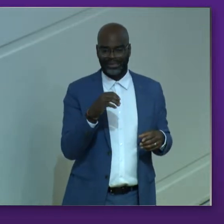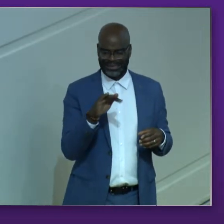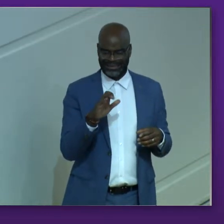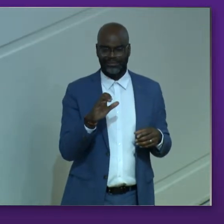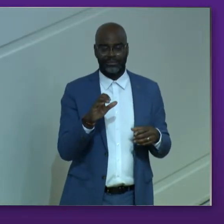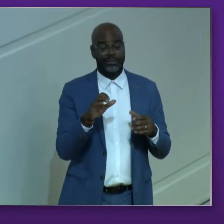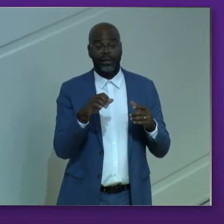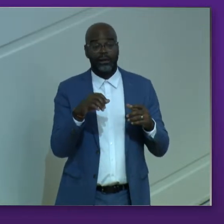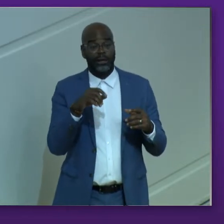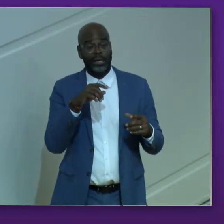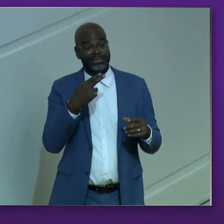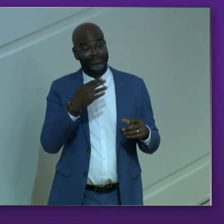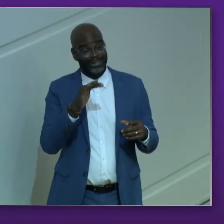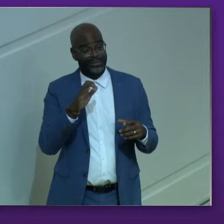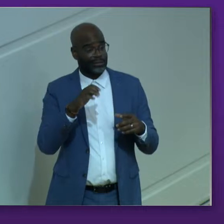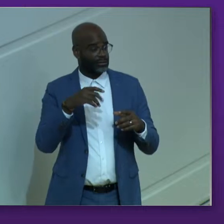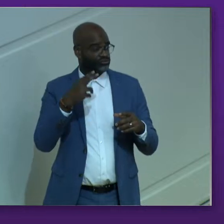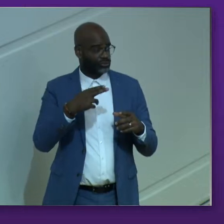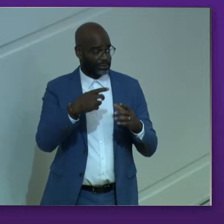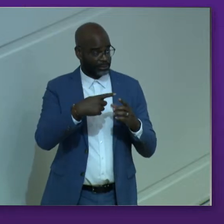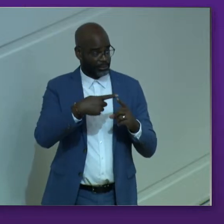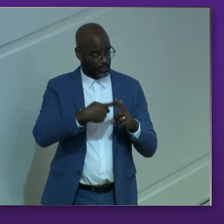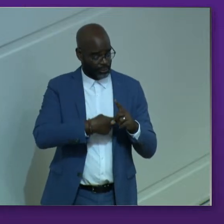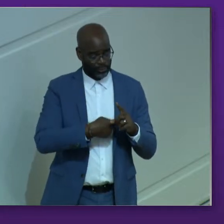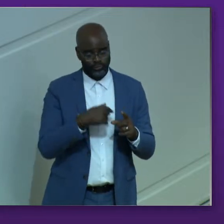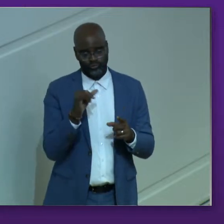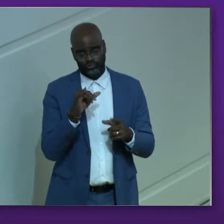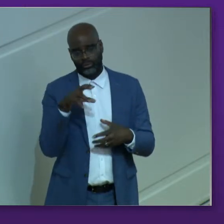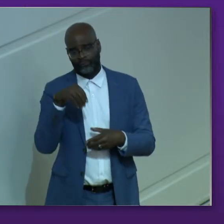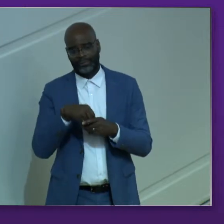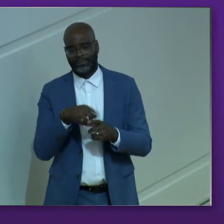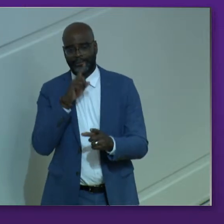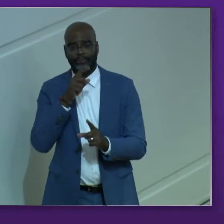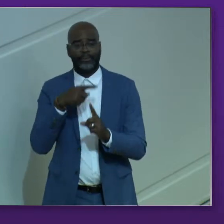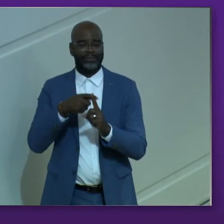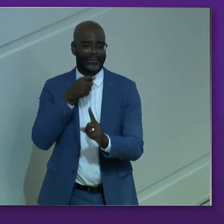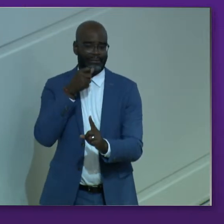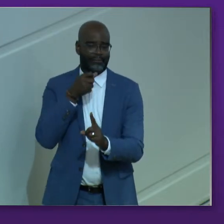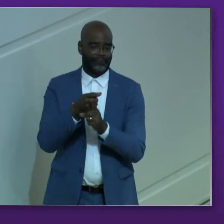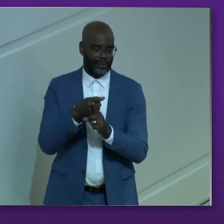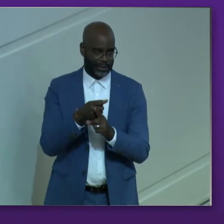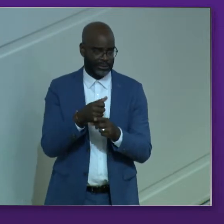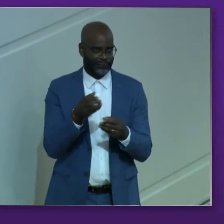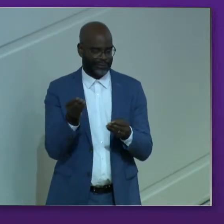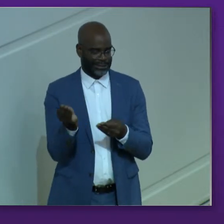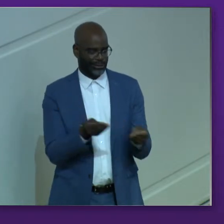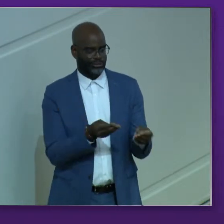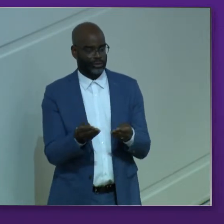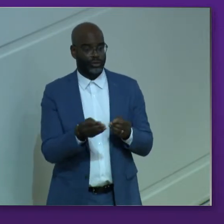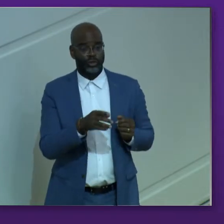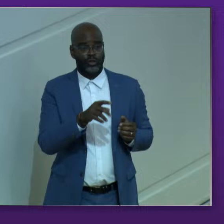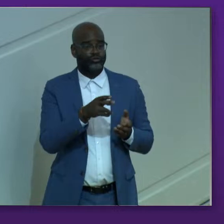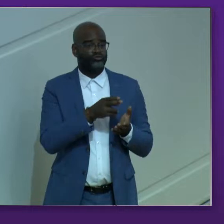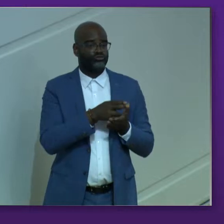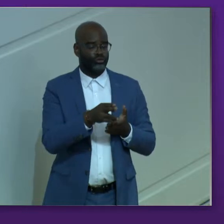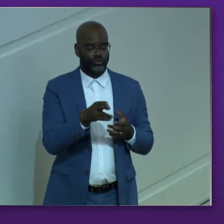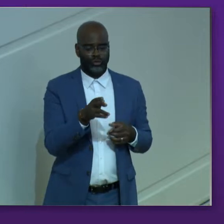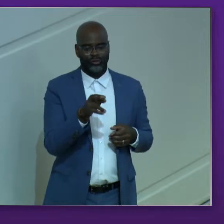EVERYONE WITH WHOM SHE WORKS. SHE HAS SERVED AS A MEMBER OF. [LISTING NAMES] HISPANIC